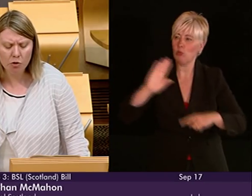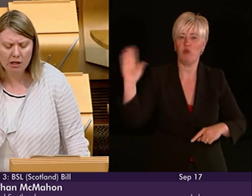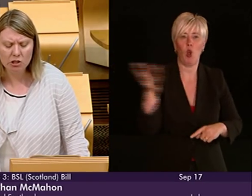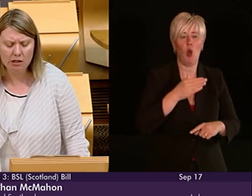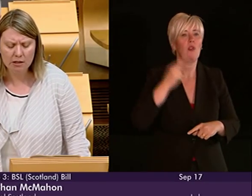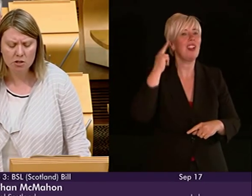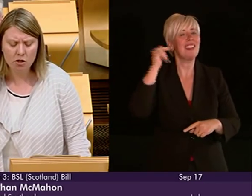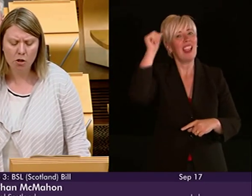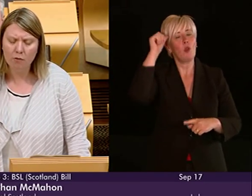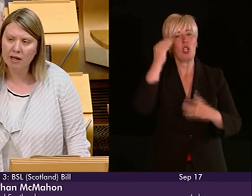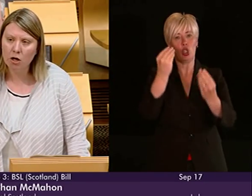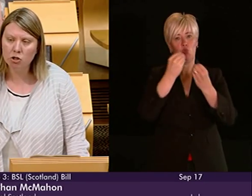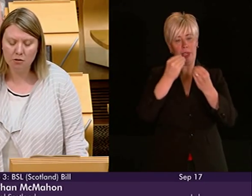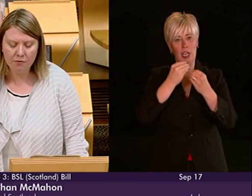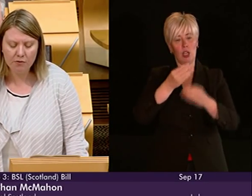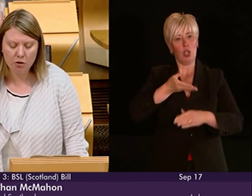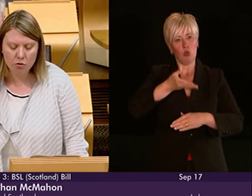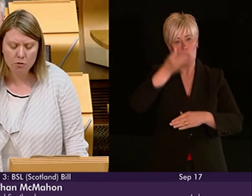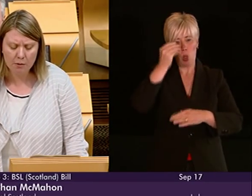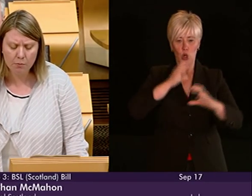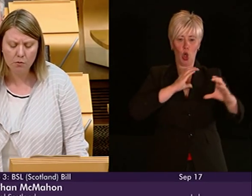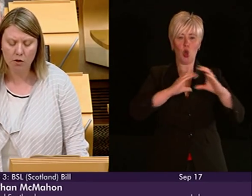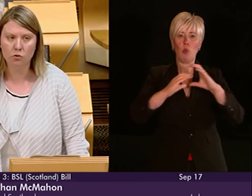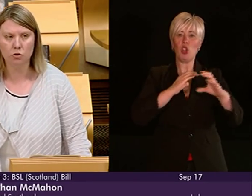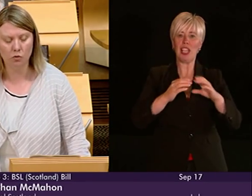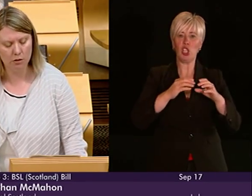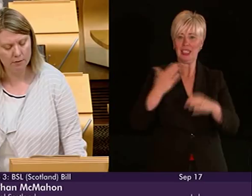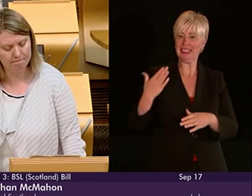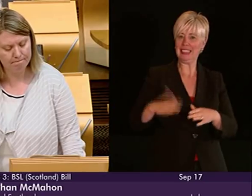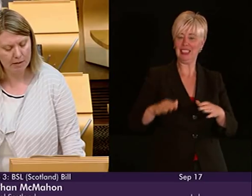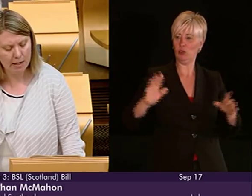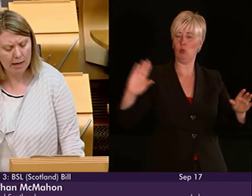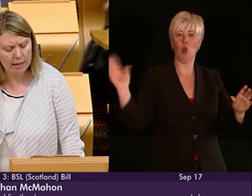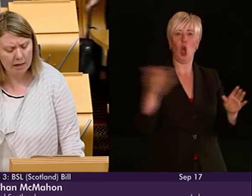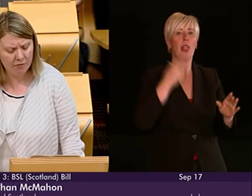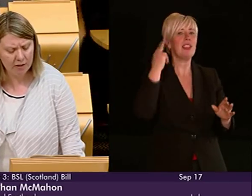the communication needs of the 850,000 people in Scotland who are deaf or have hearing